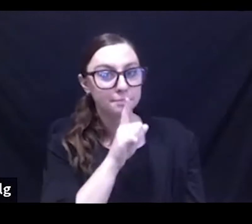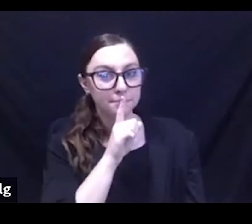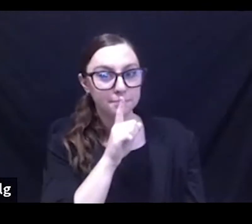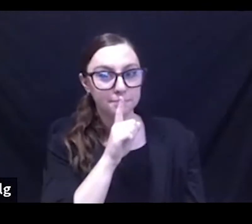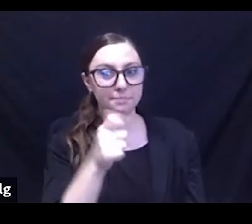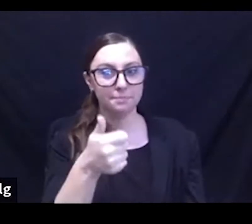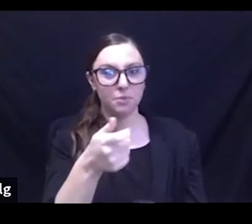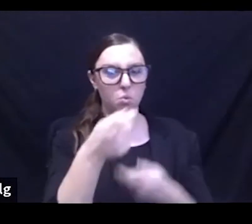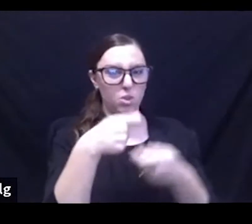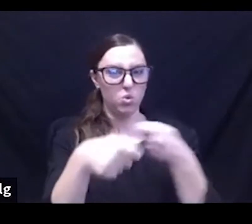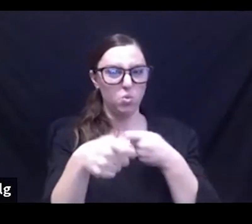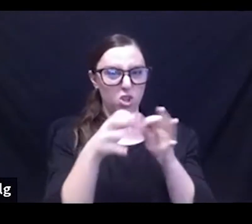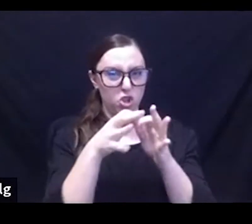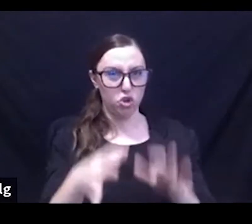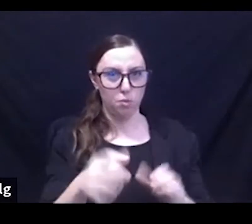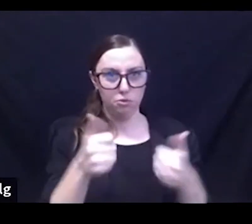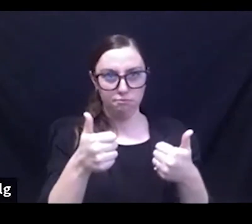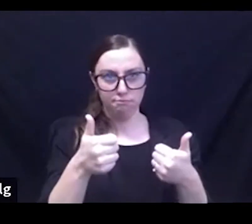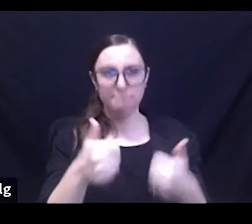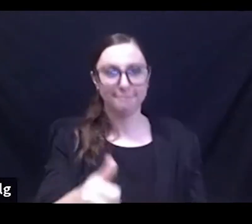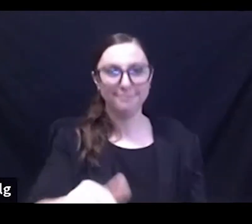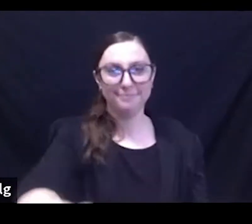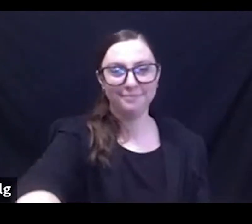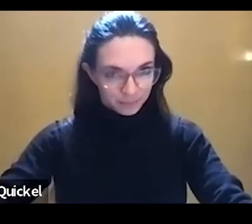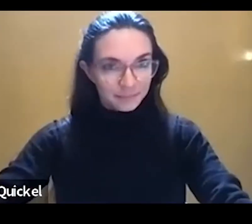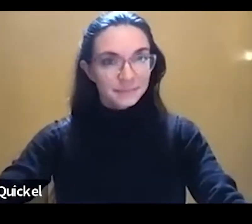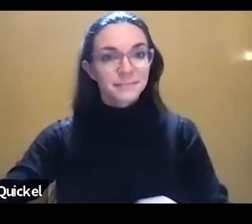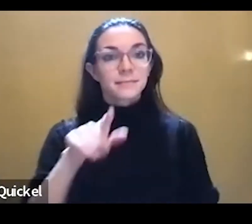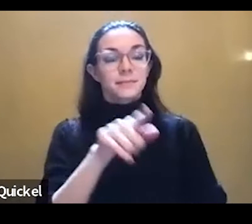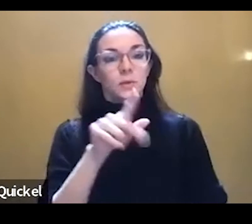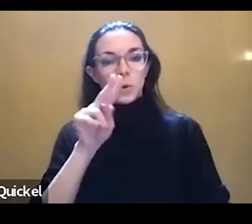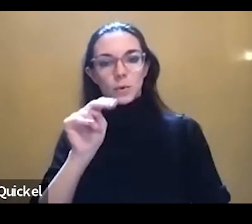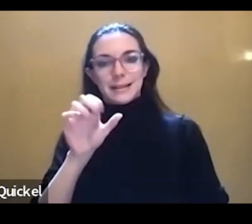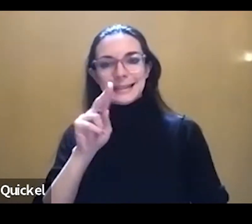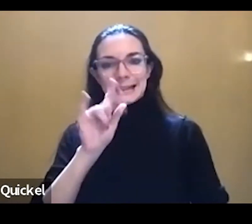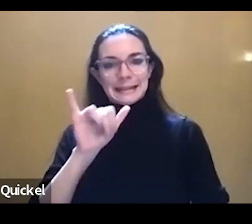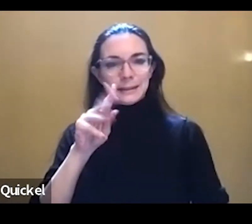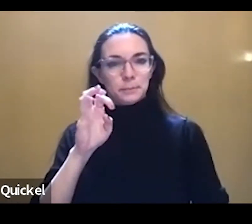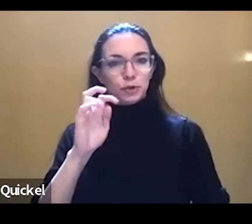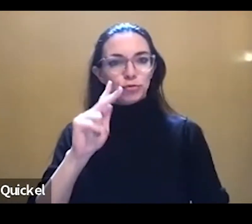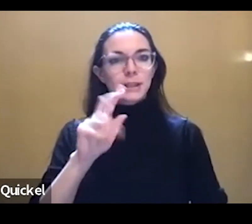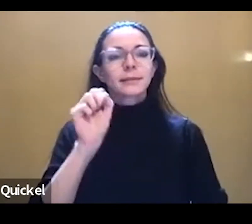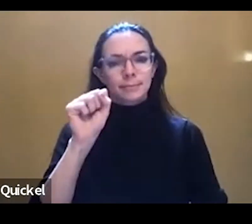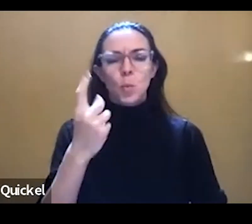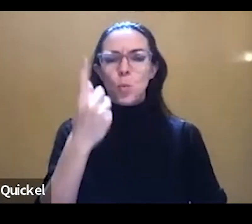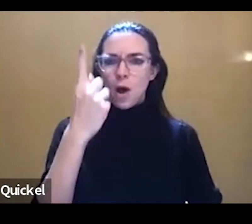mean, one of the issues that comes up continuously is that the medical profession